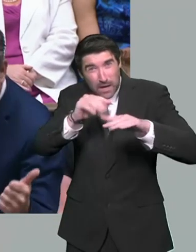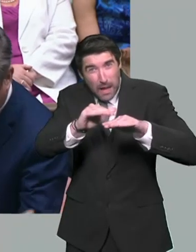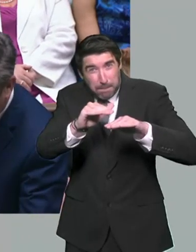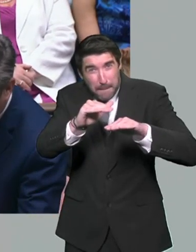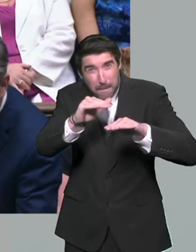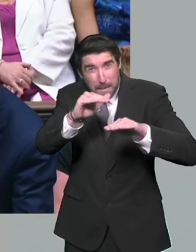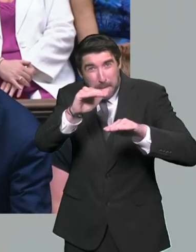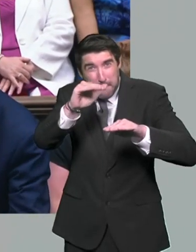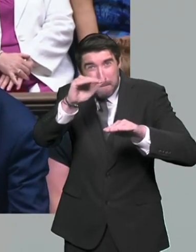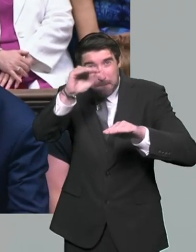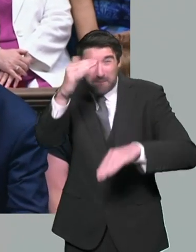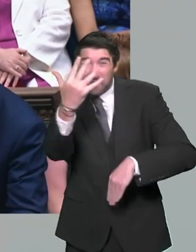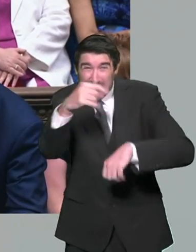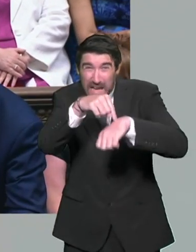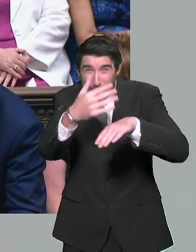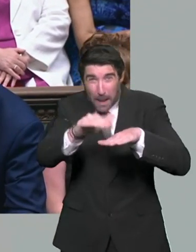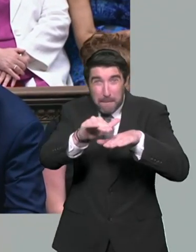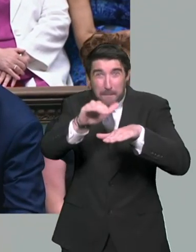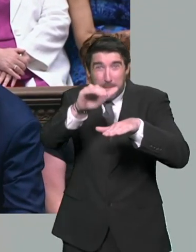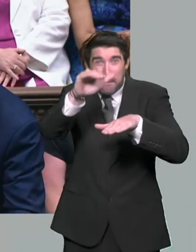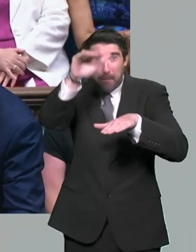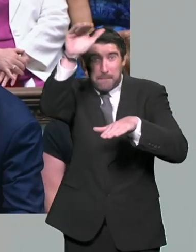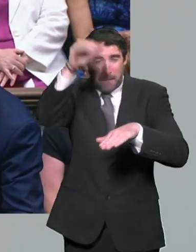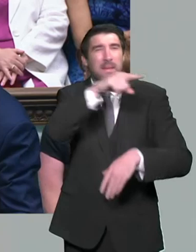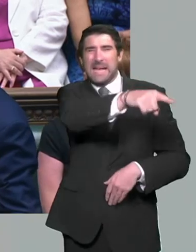He says the economy is booming when it is shrinking.